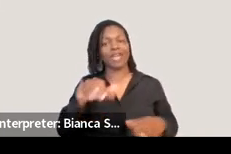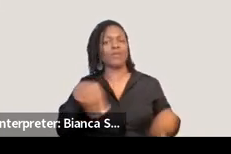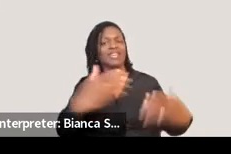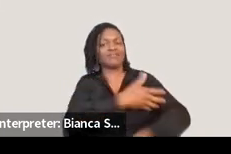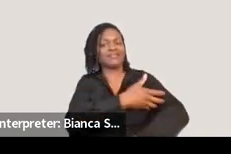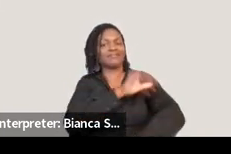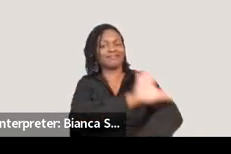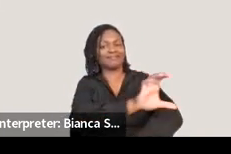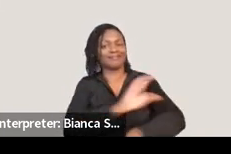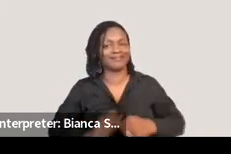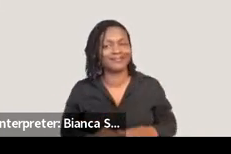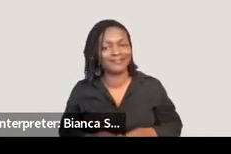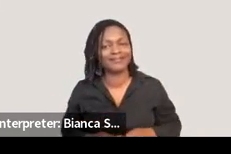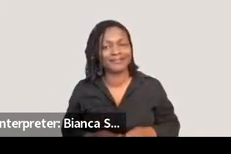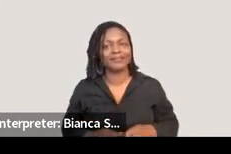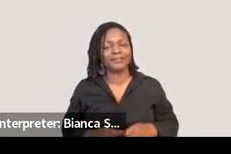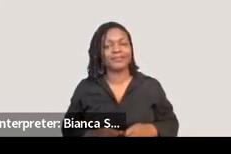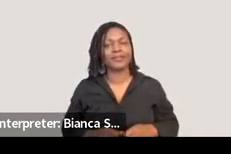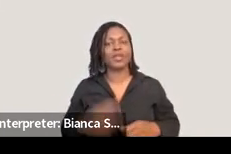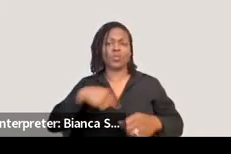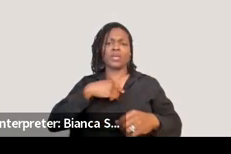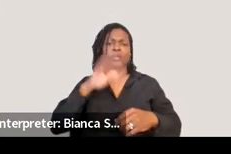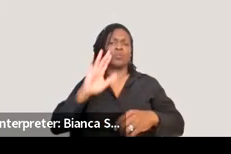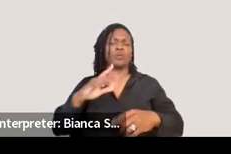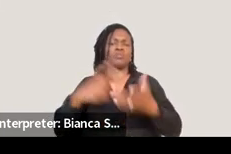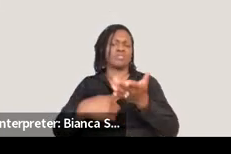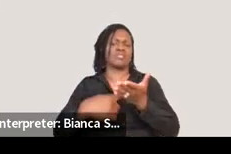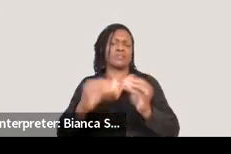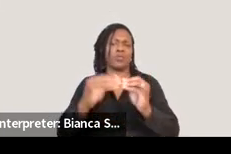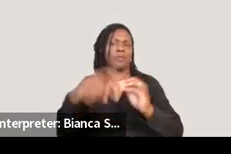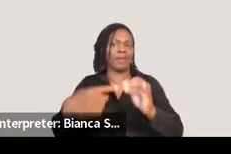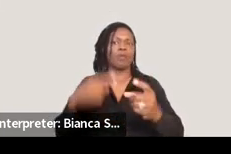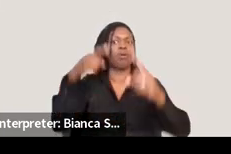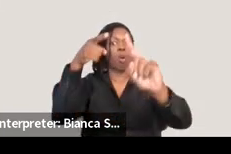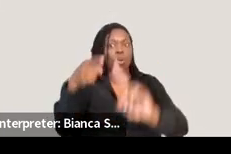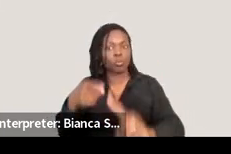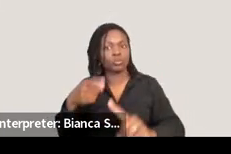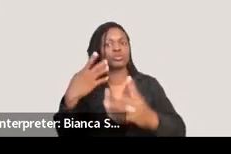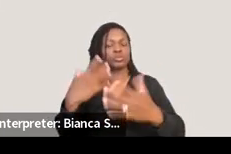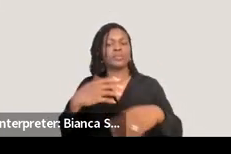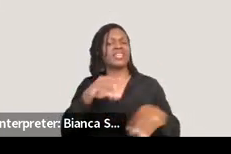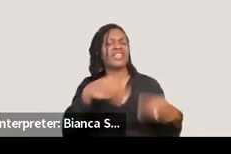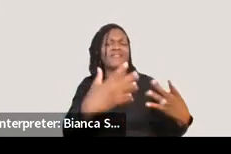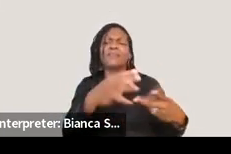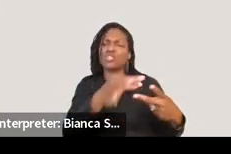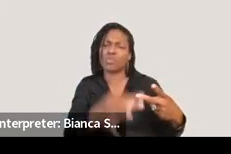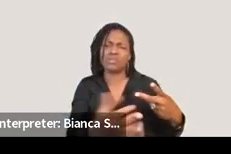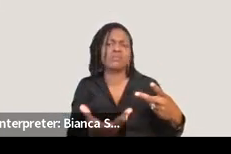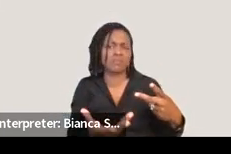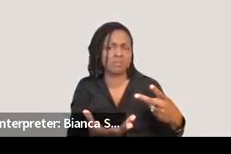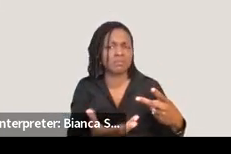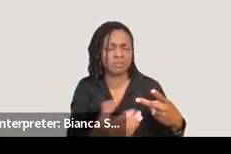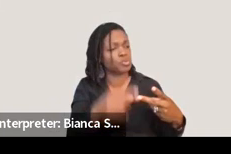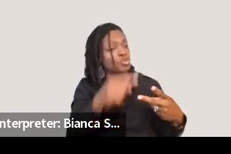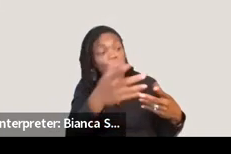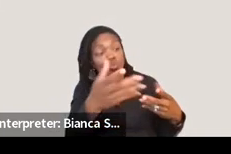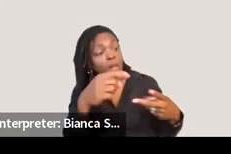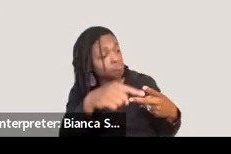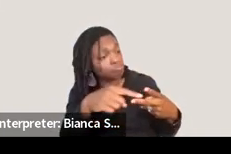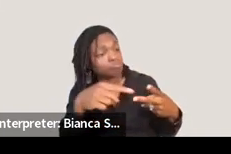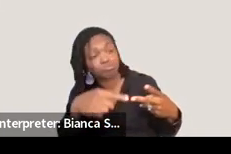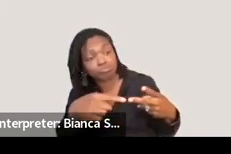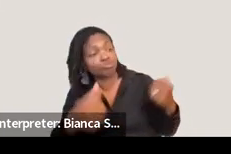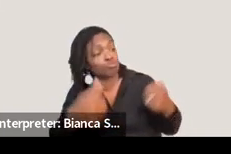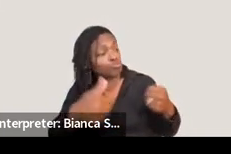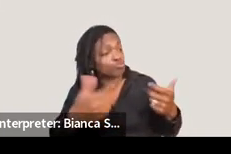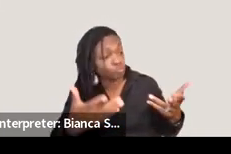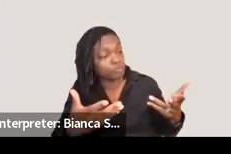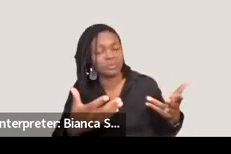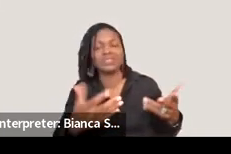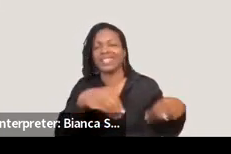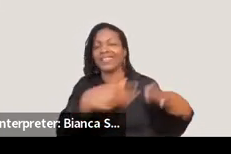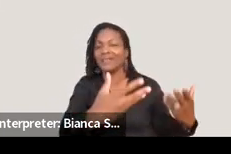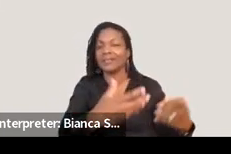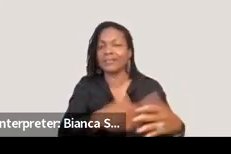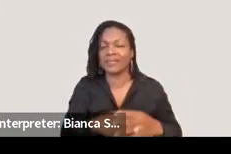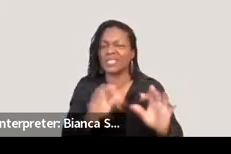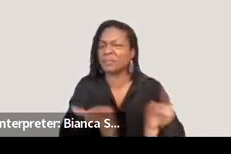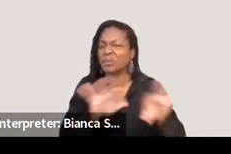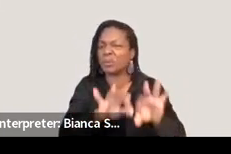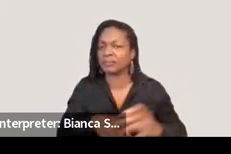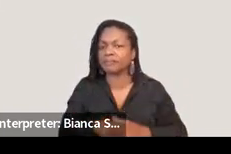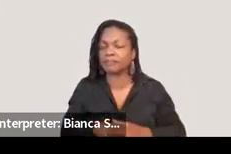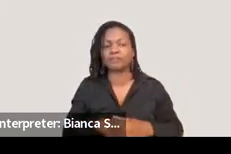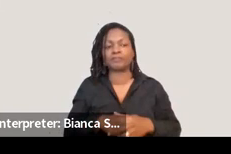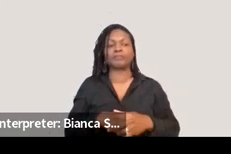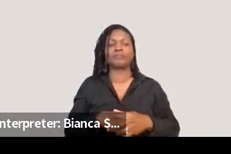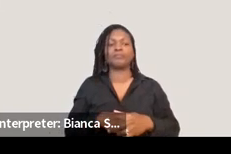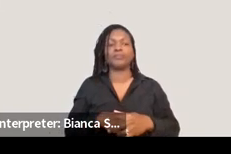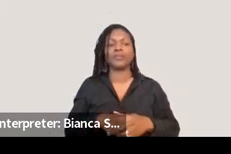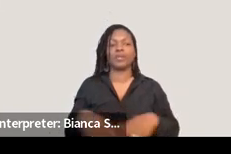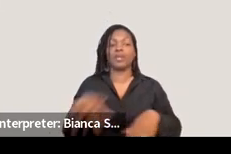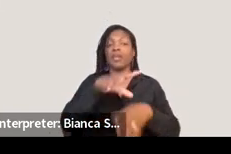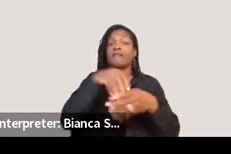It is key. Let's see. Involve our families in the positive support. So sometimes parents don't know that.